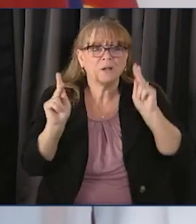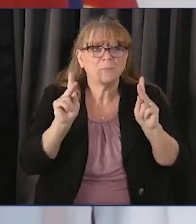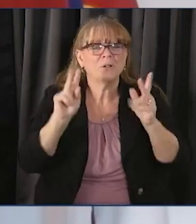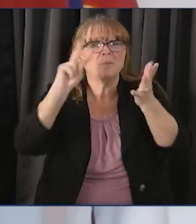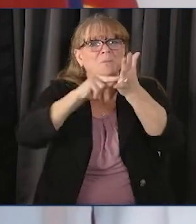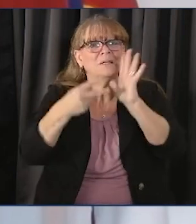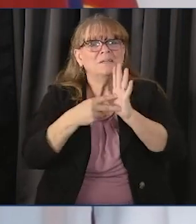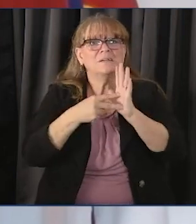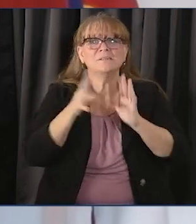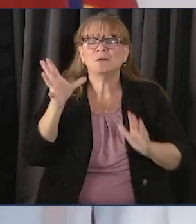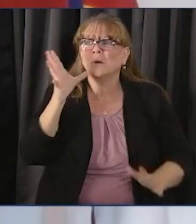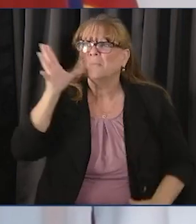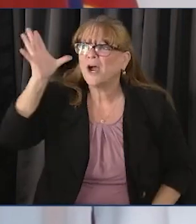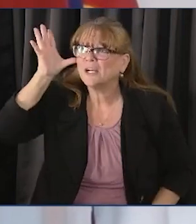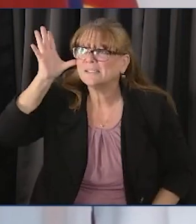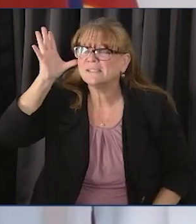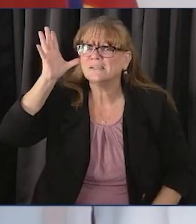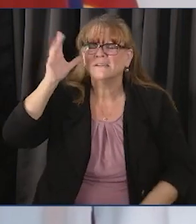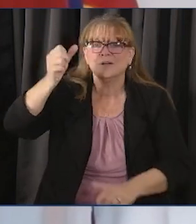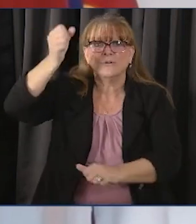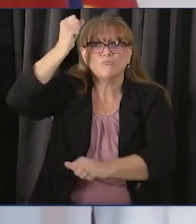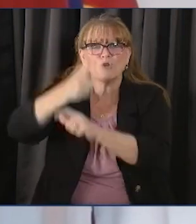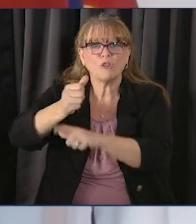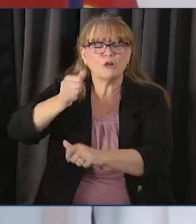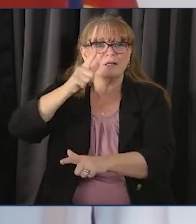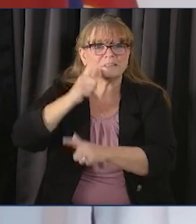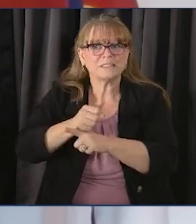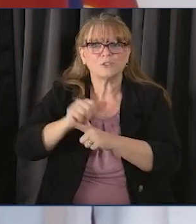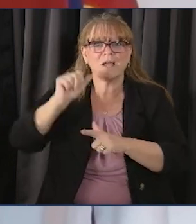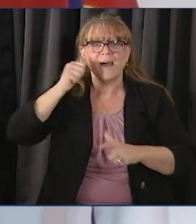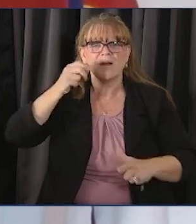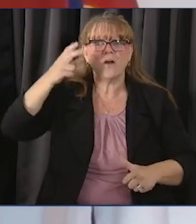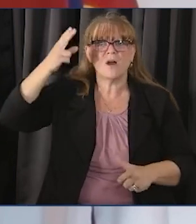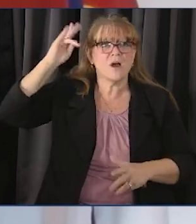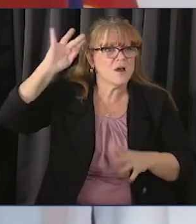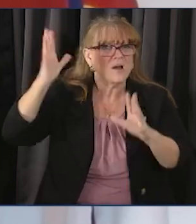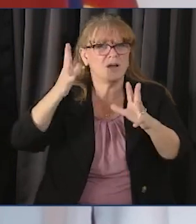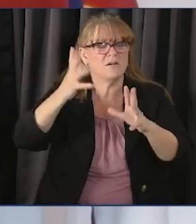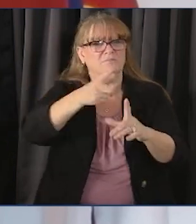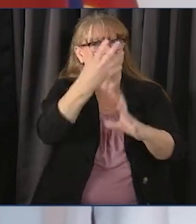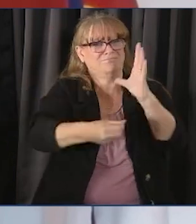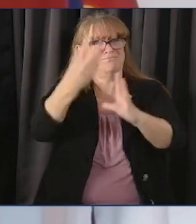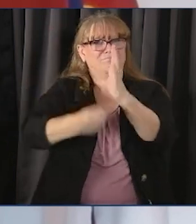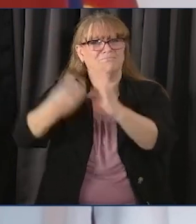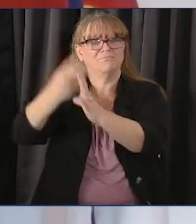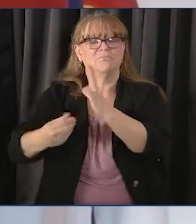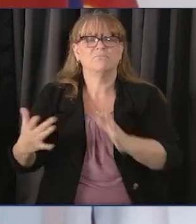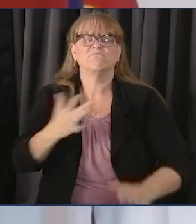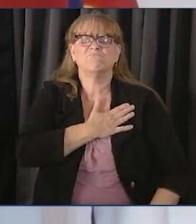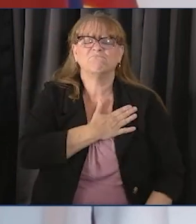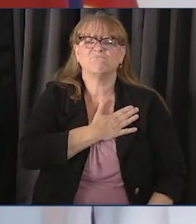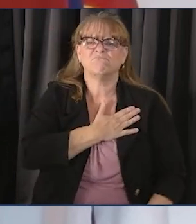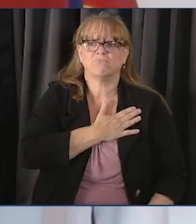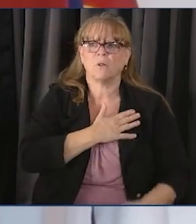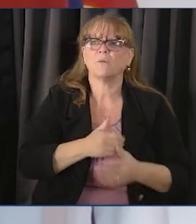Currently, our estimates are that 1 out of every 105 Coloradans are contagious with the virus.